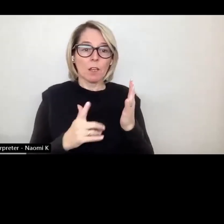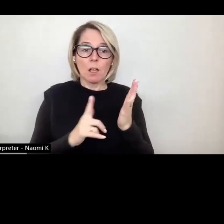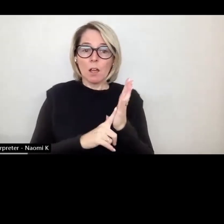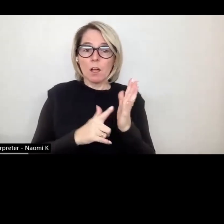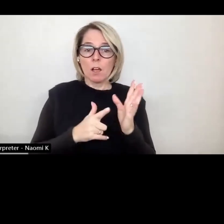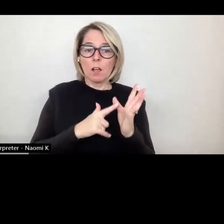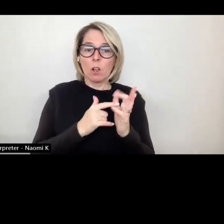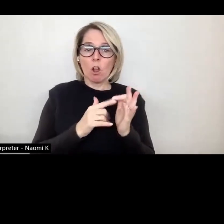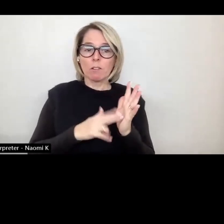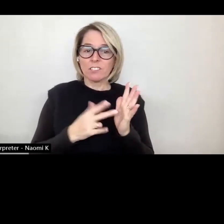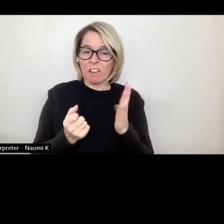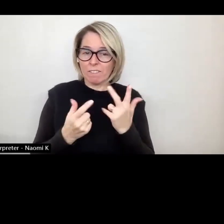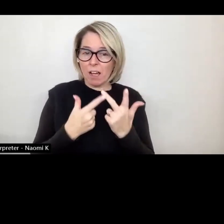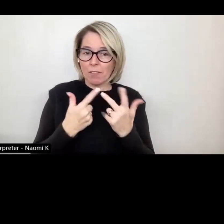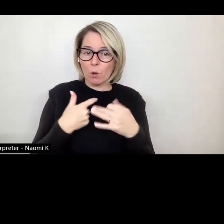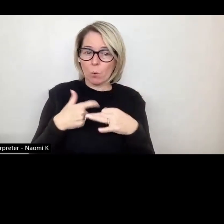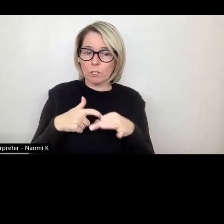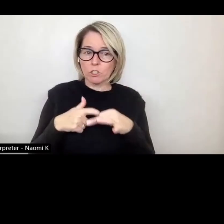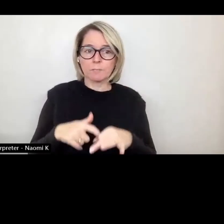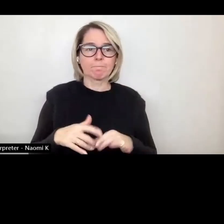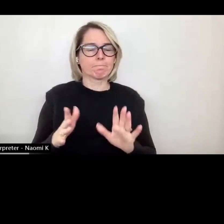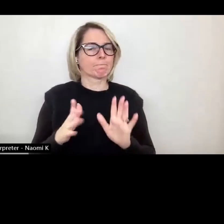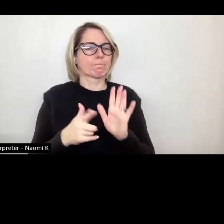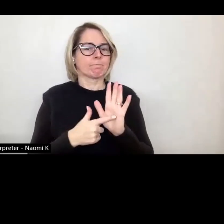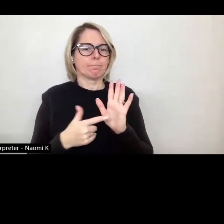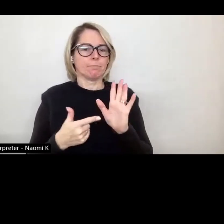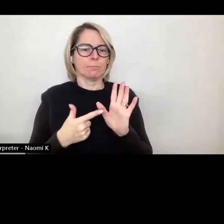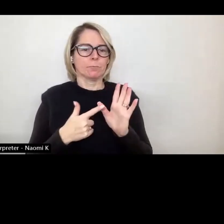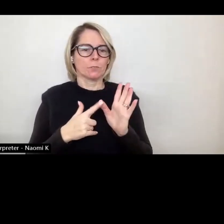I don't have any others that we haven't already addressed.